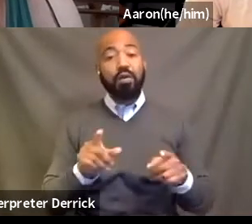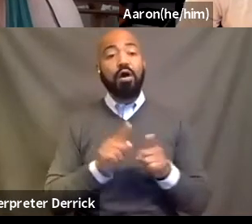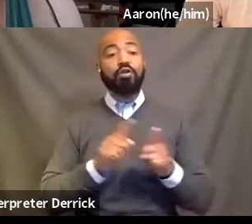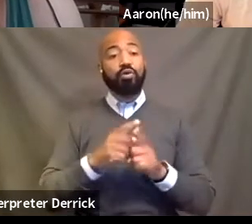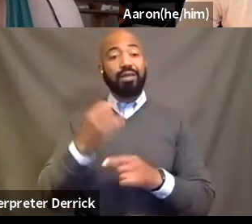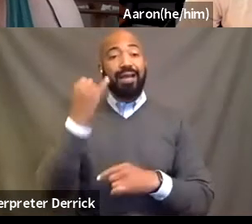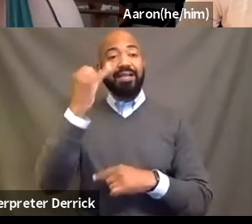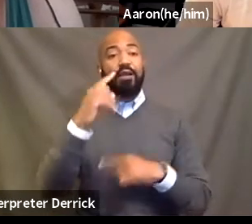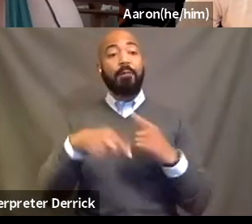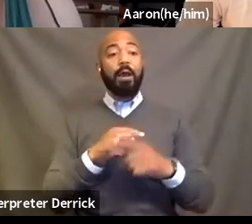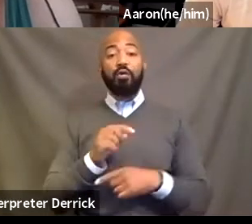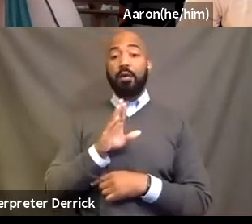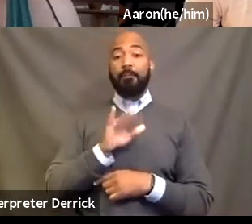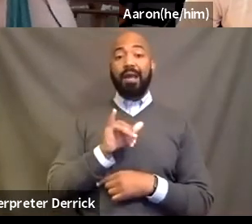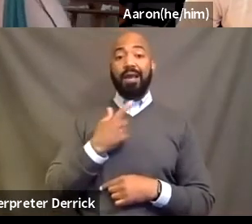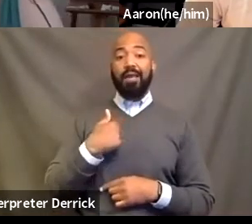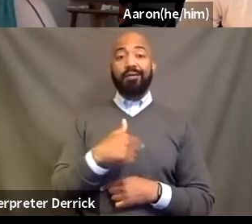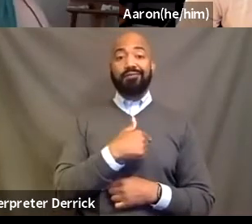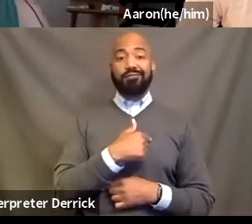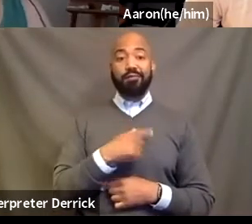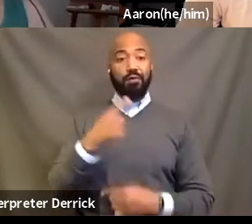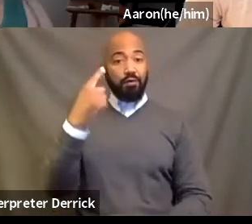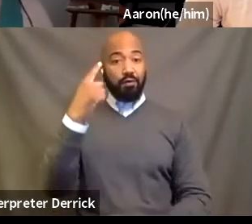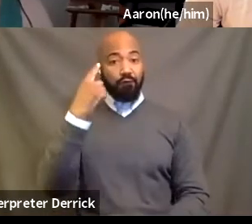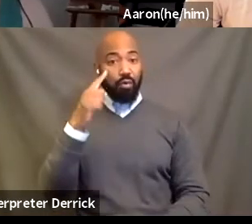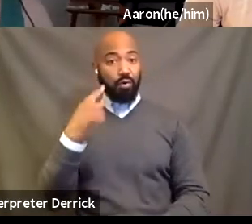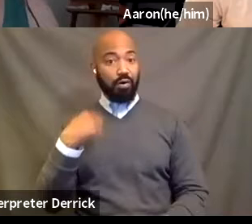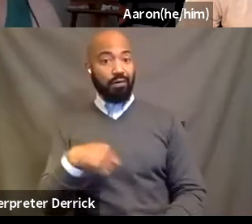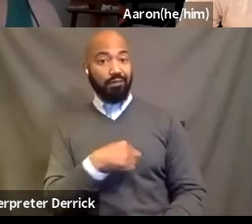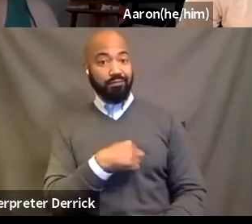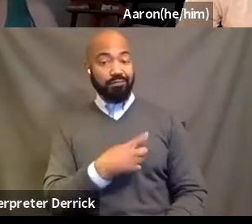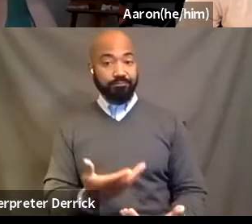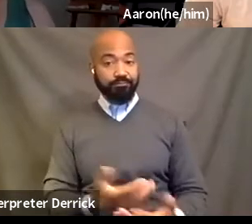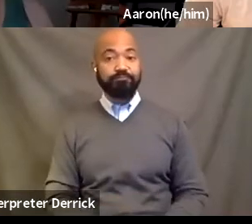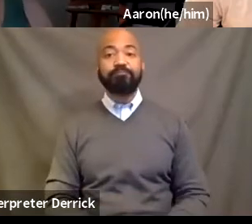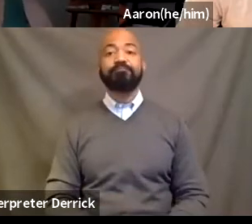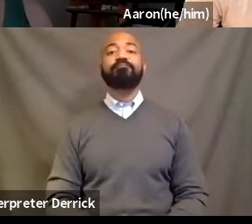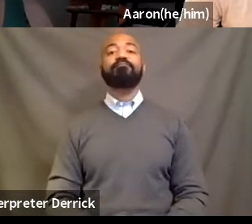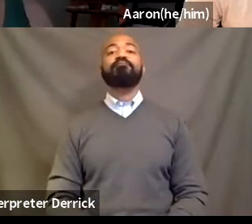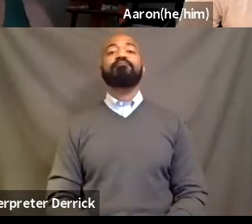Leah (she/her): Think that's a great point that brand but then brought up about audience we've talked a lot about audience.